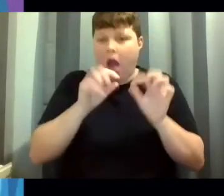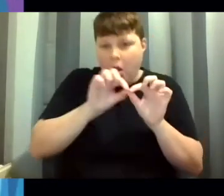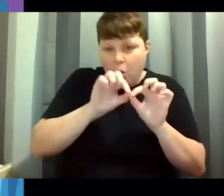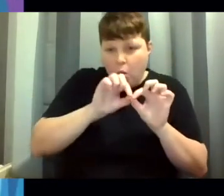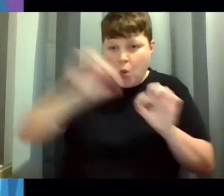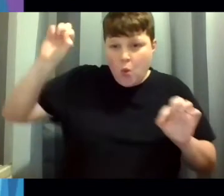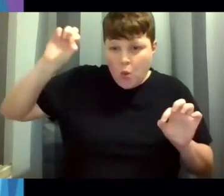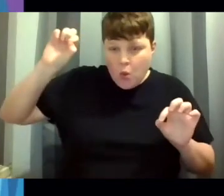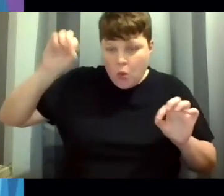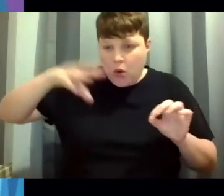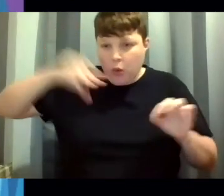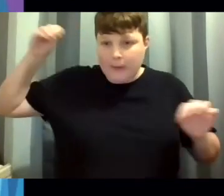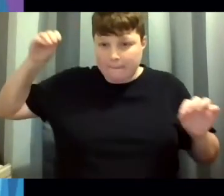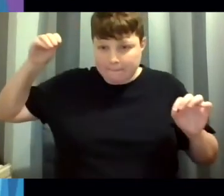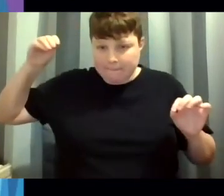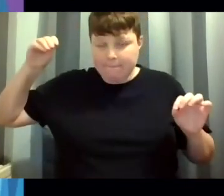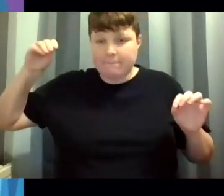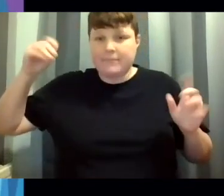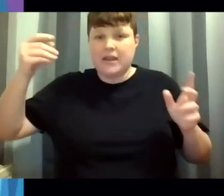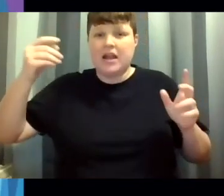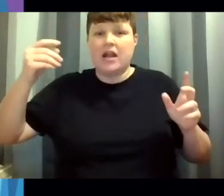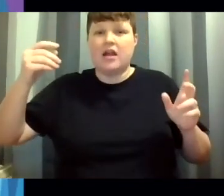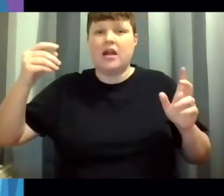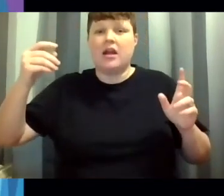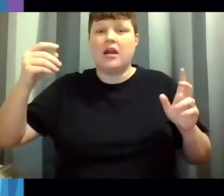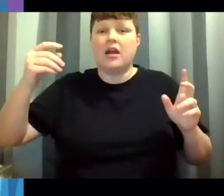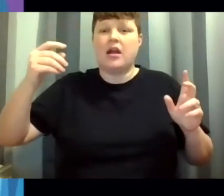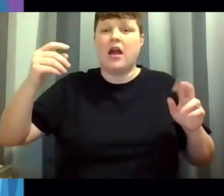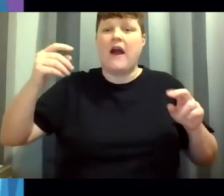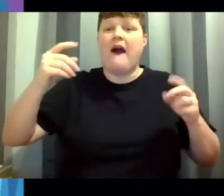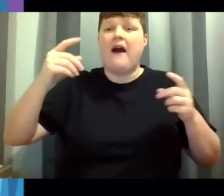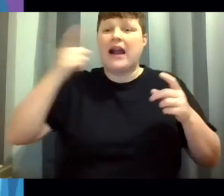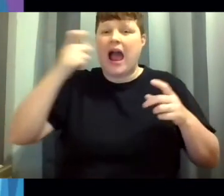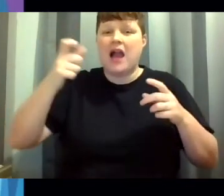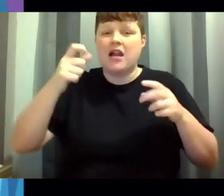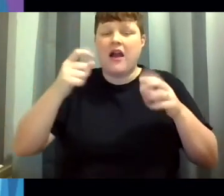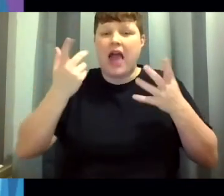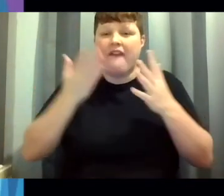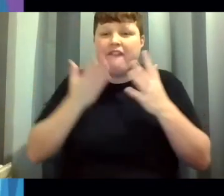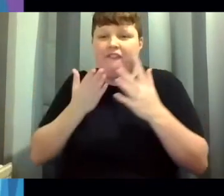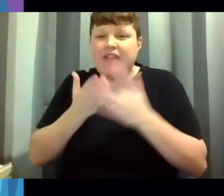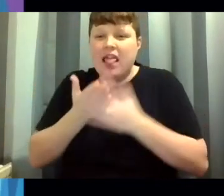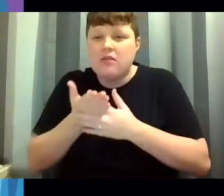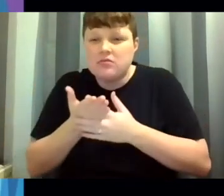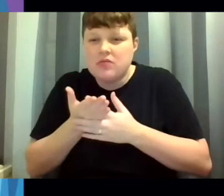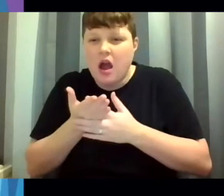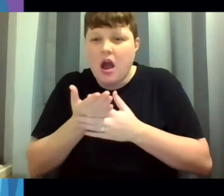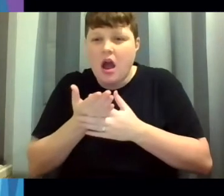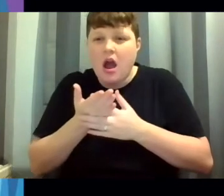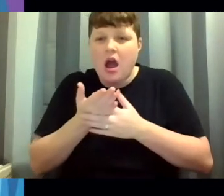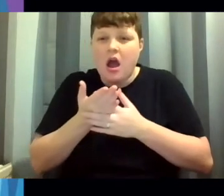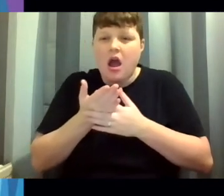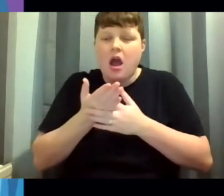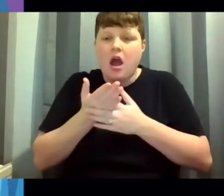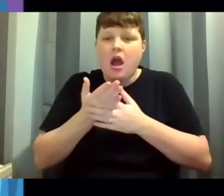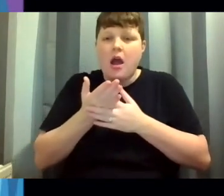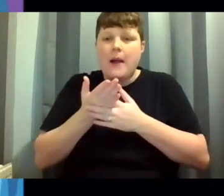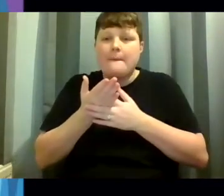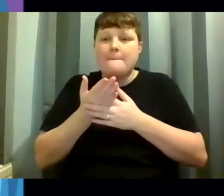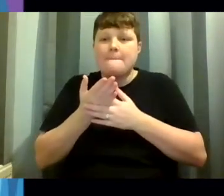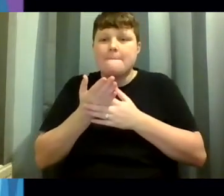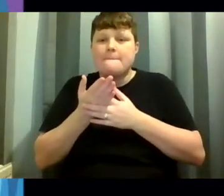is filter and see the light that is given off by each of the components in the tissue.